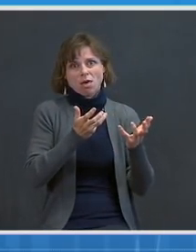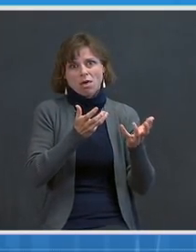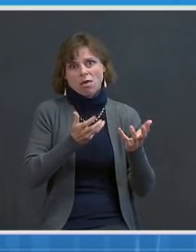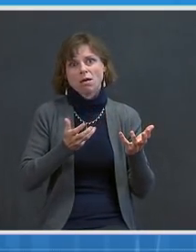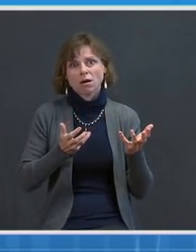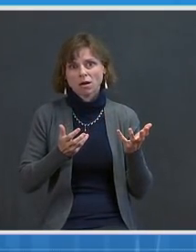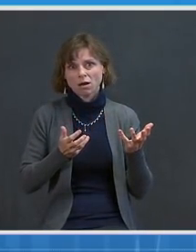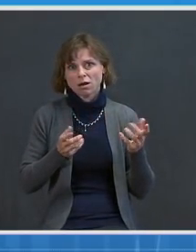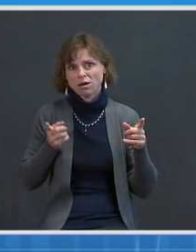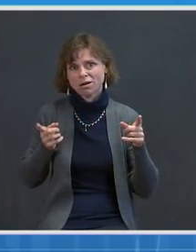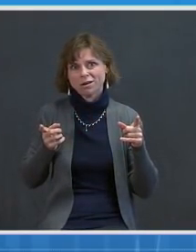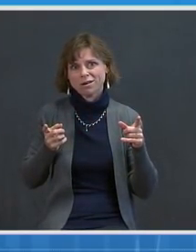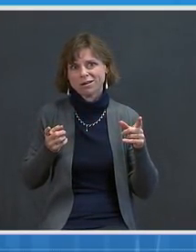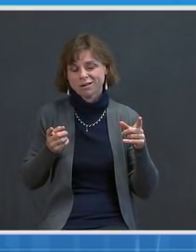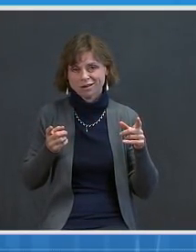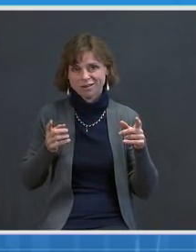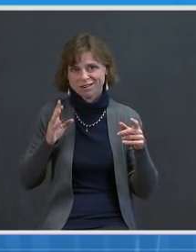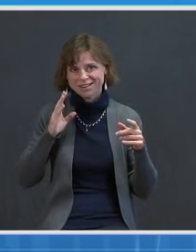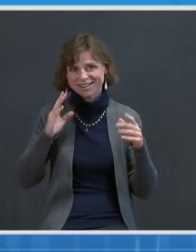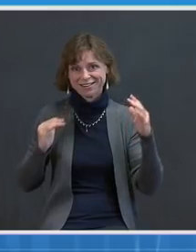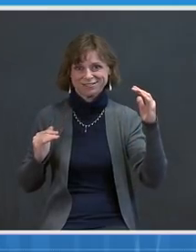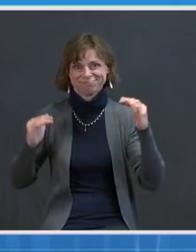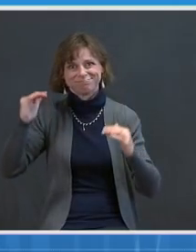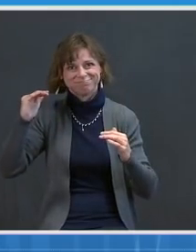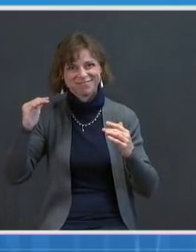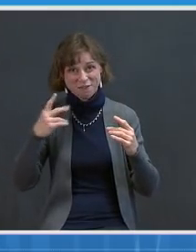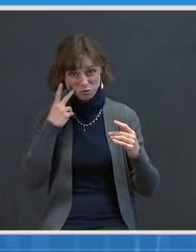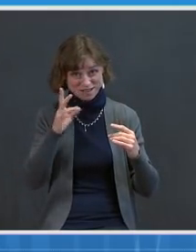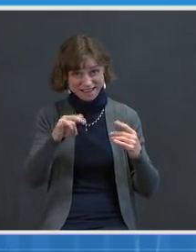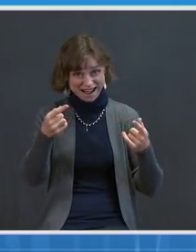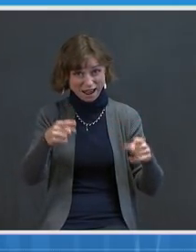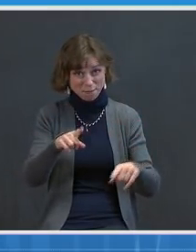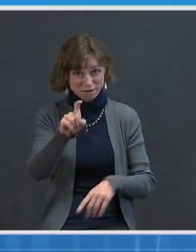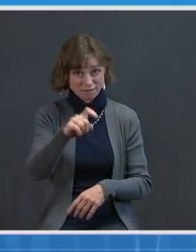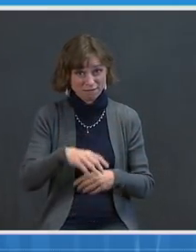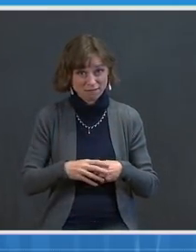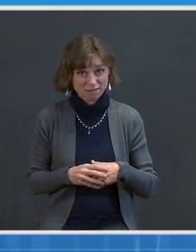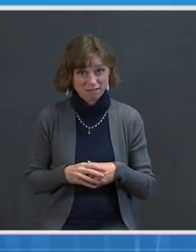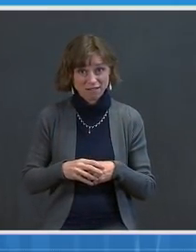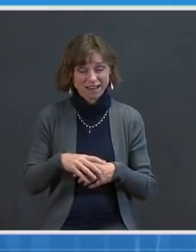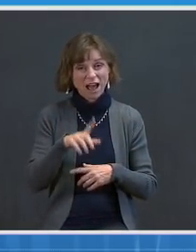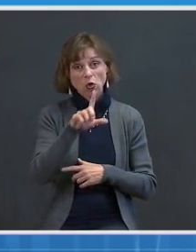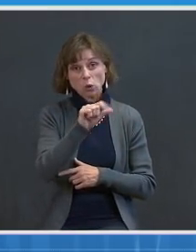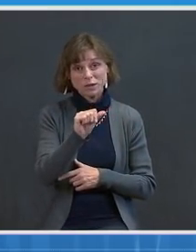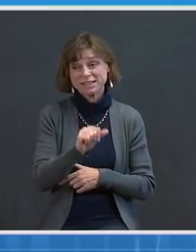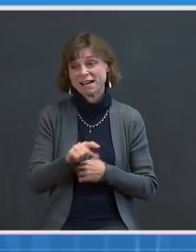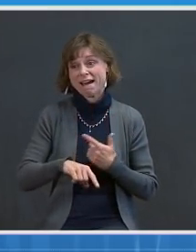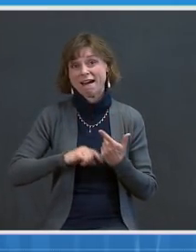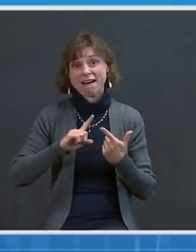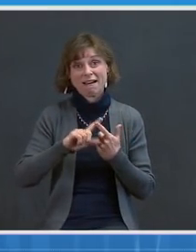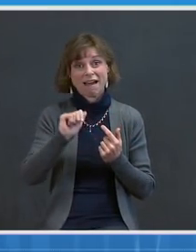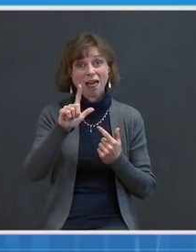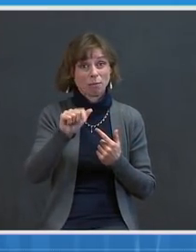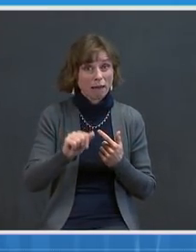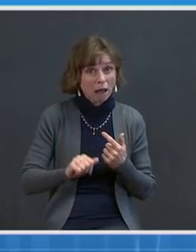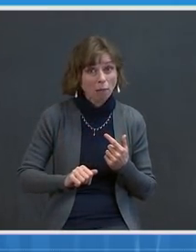yet where we are approaching that. I know there's been reports from places like Louisiana, and Alabama, some of the Carolinas,